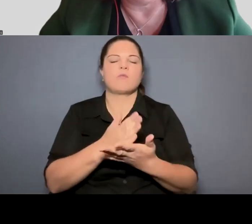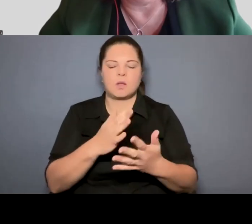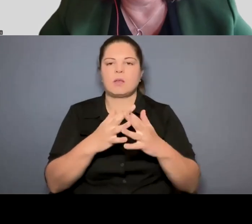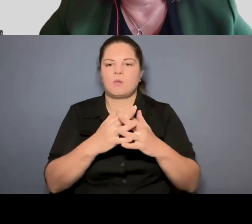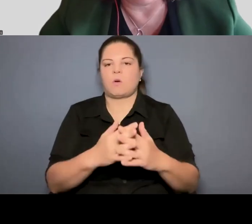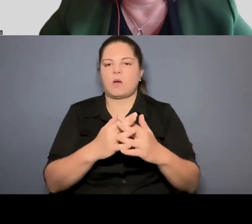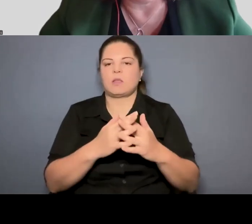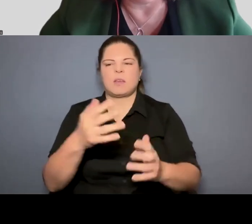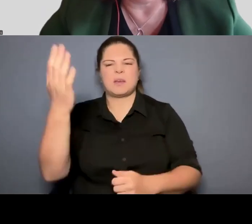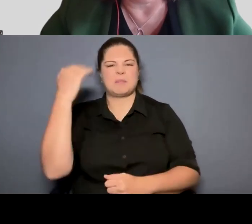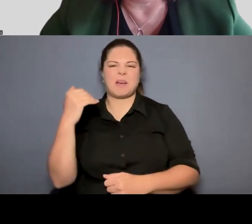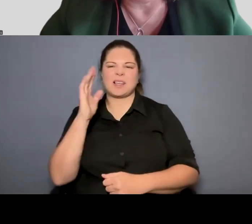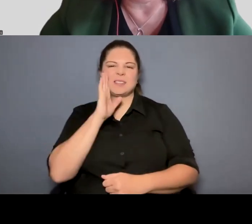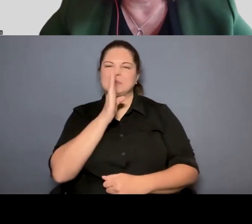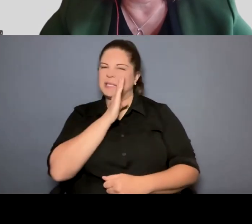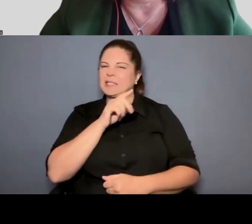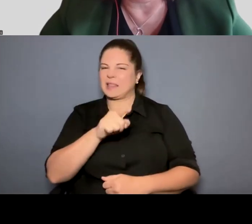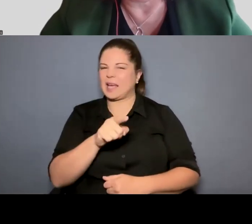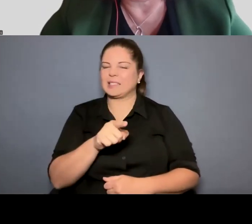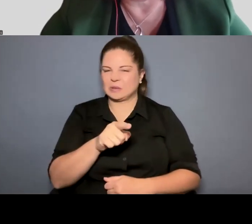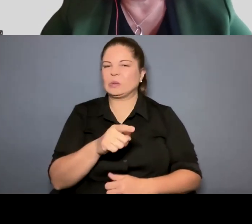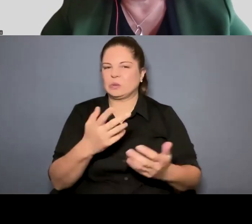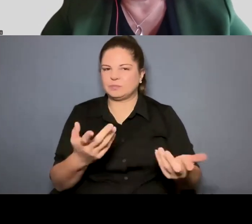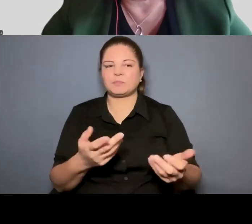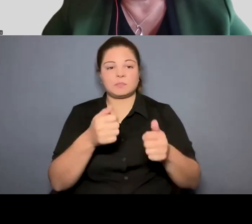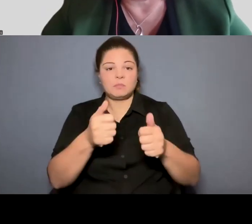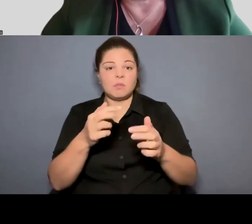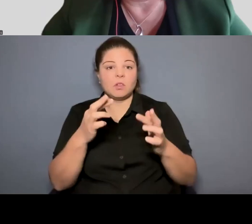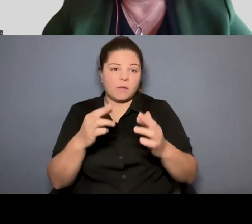missed in so many circumstances. Hopefully that is really useful to people now.